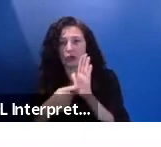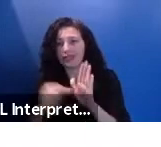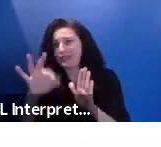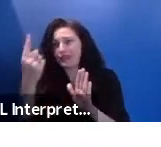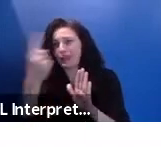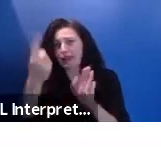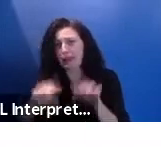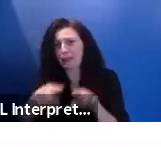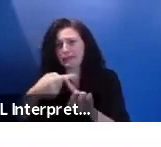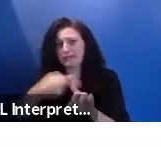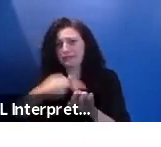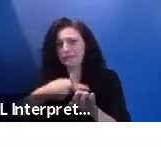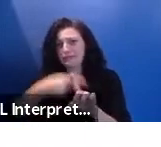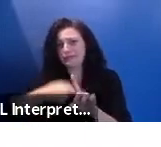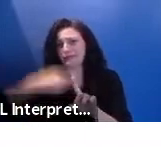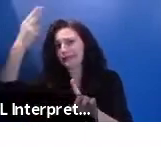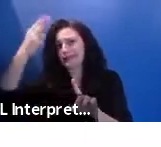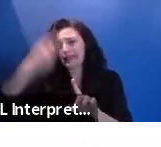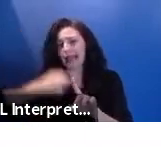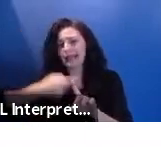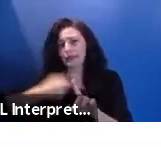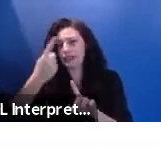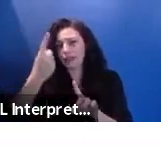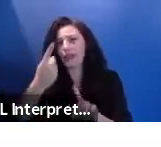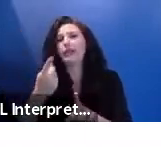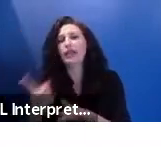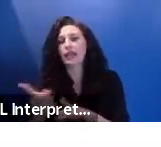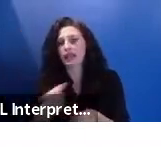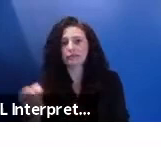And you will see that the COVID safety team, which is a specific team of personnel on set,